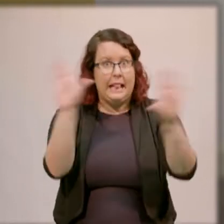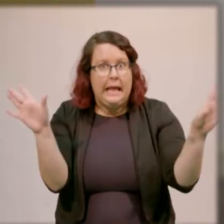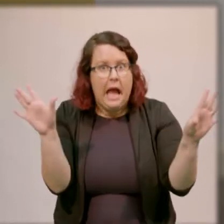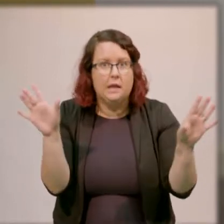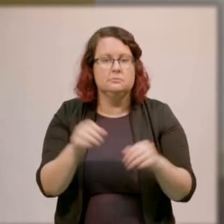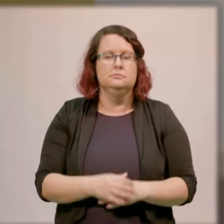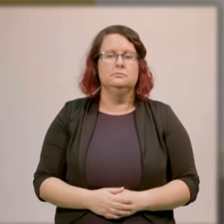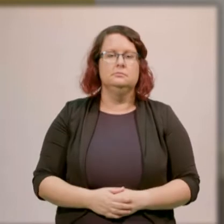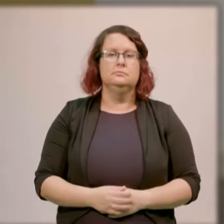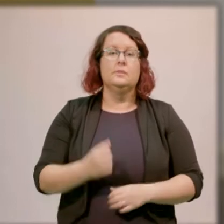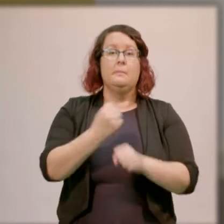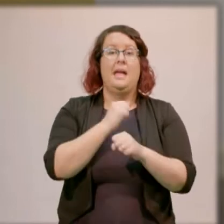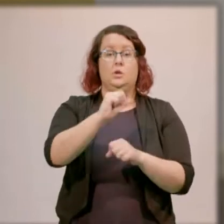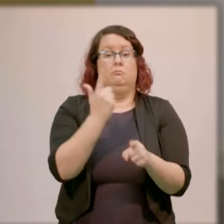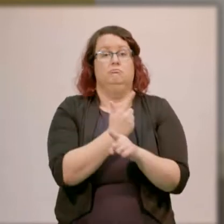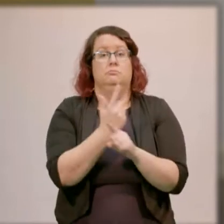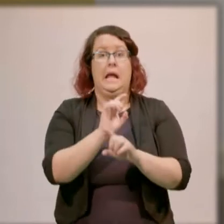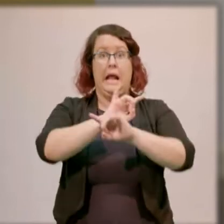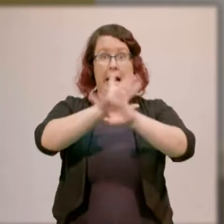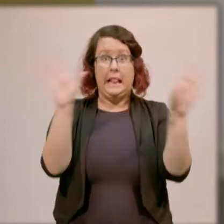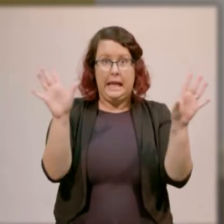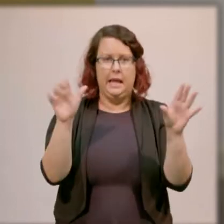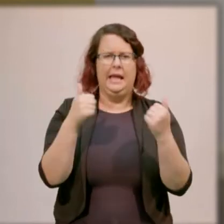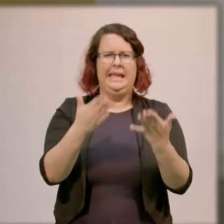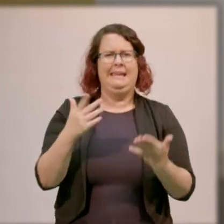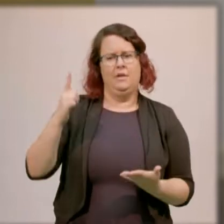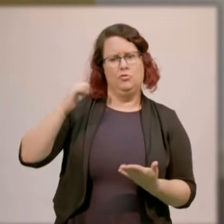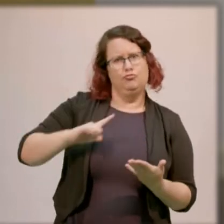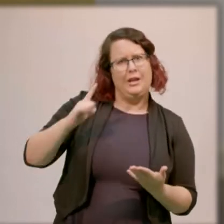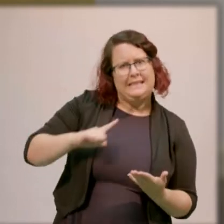make your point clear, explain with reasons, and use evidence,